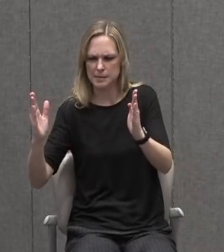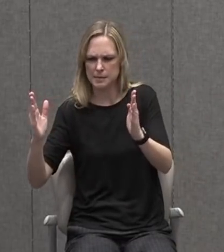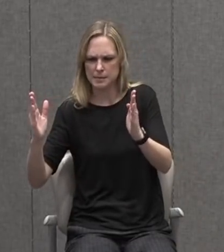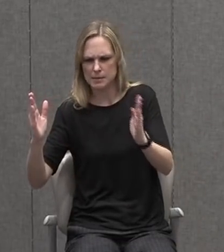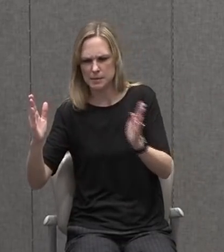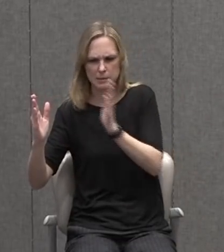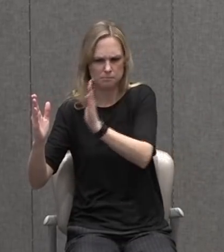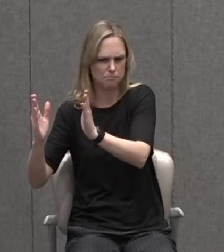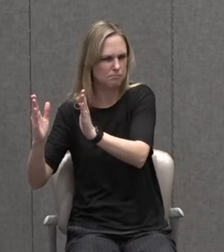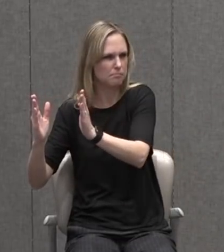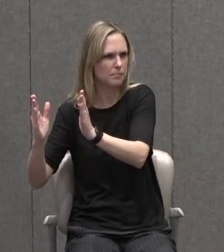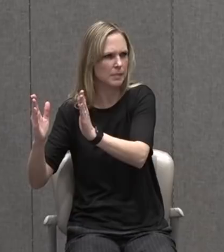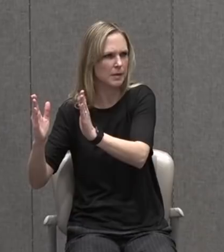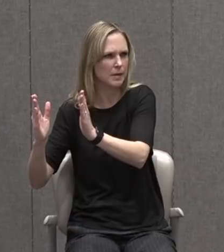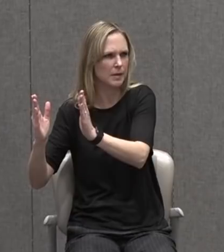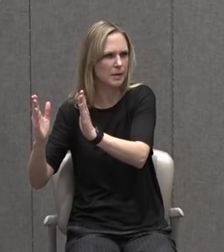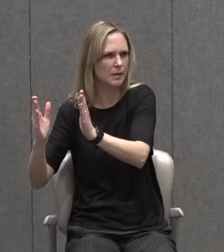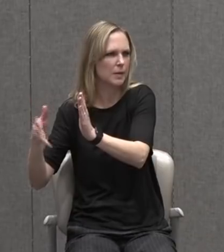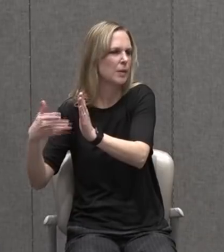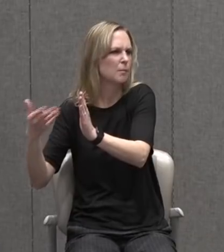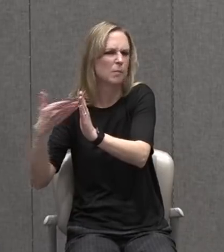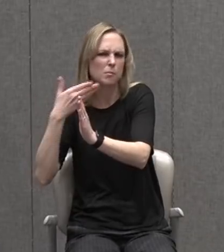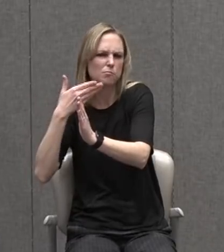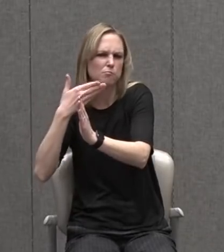but I wanna know where my next good midpoint might be.